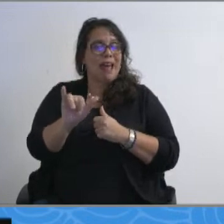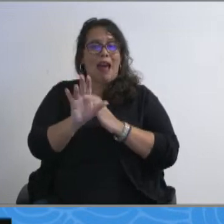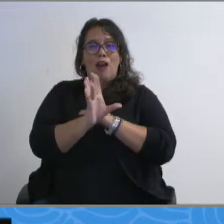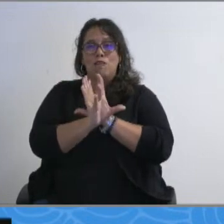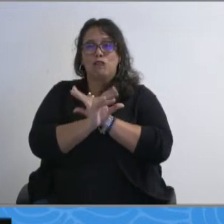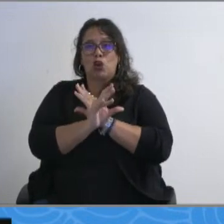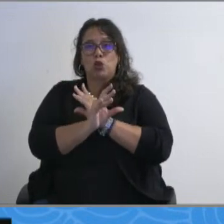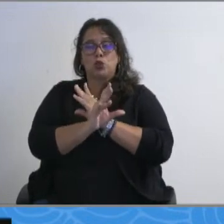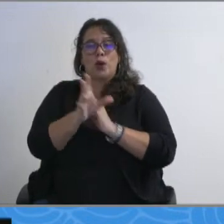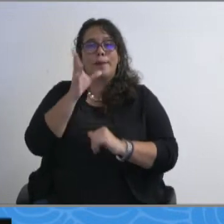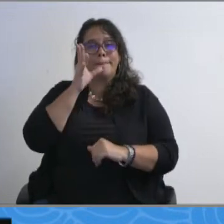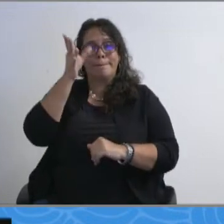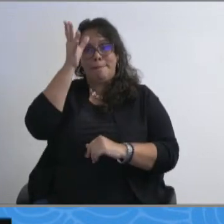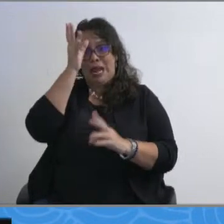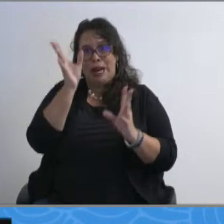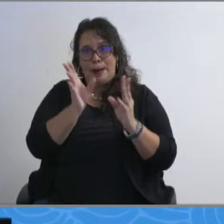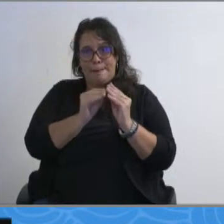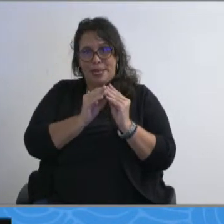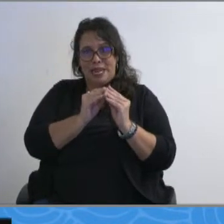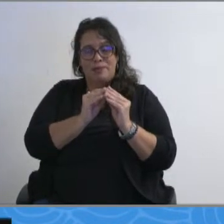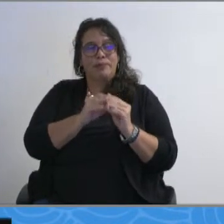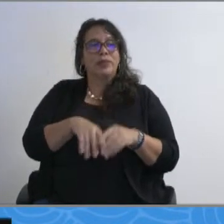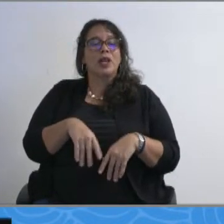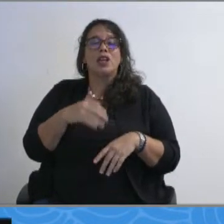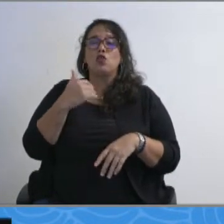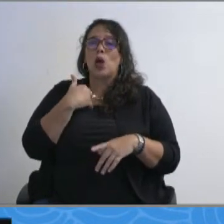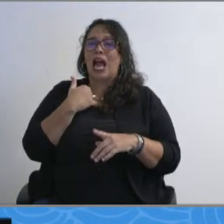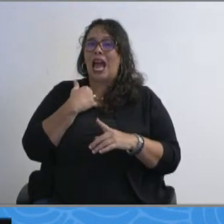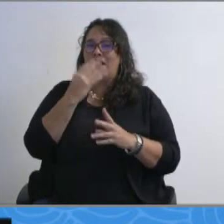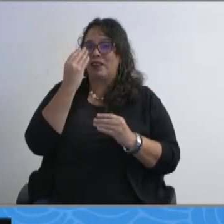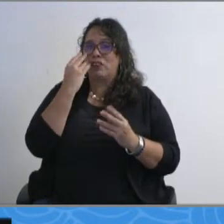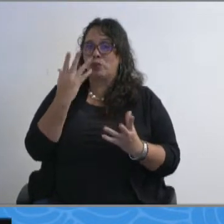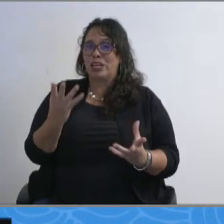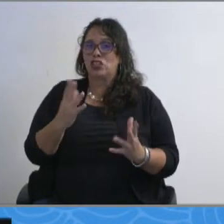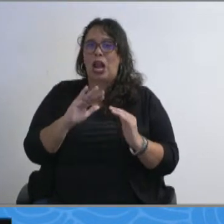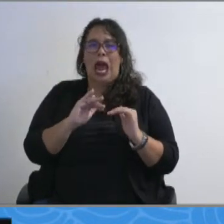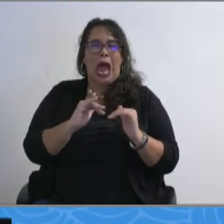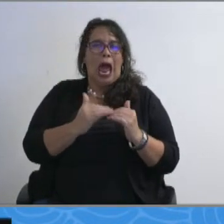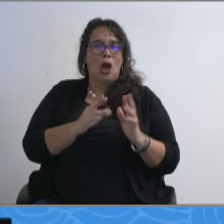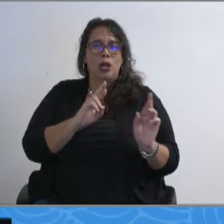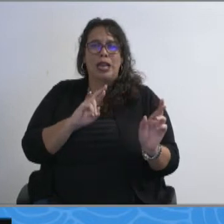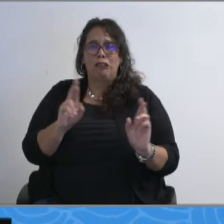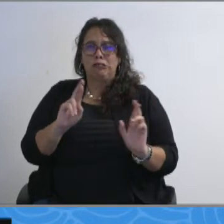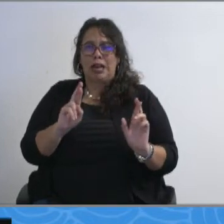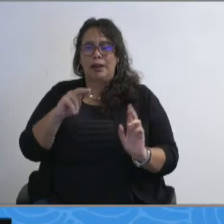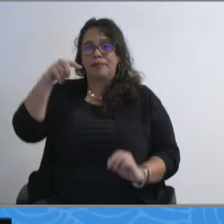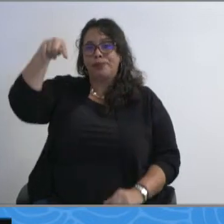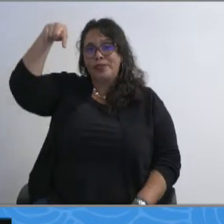We have, again, some ideas of how to start preparing for Middle School Choice. And if you scroll down in January, February,